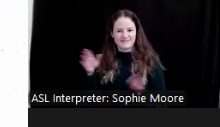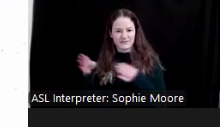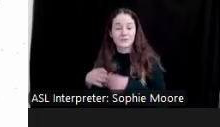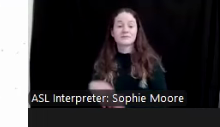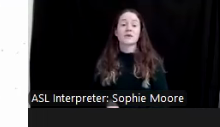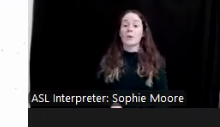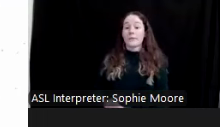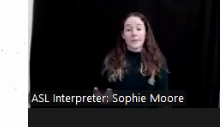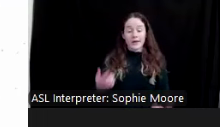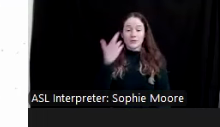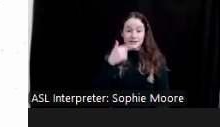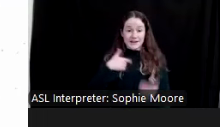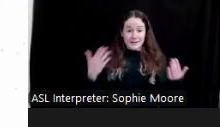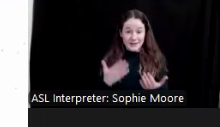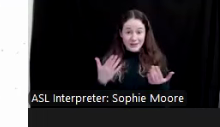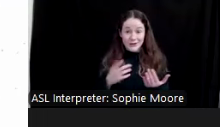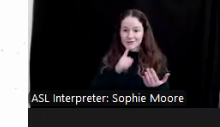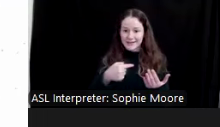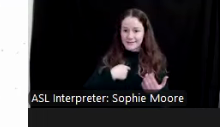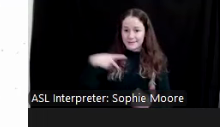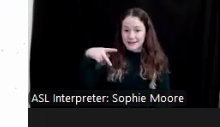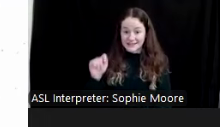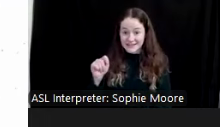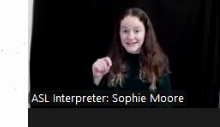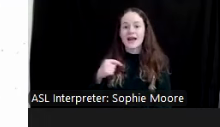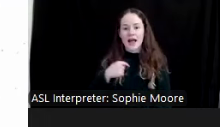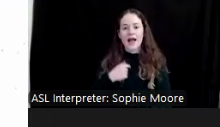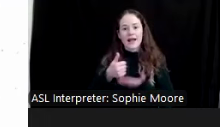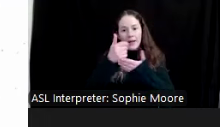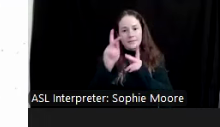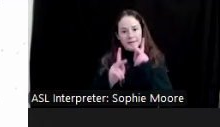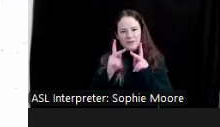people can move, right? If it's not easy for them. So, we've been through a lot